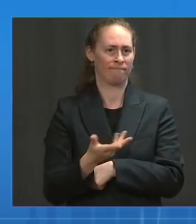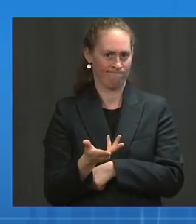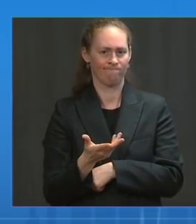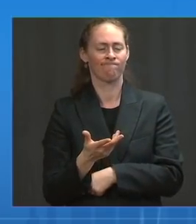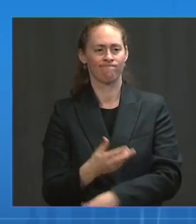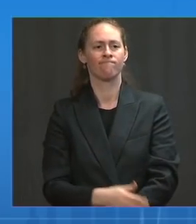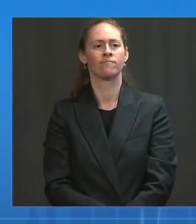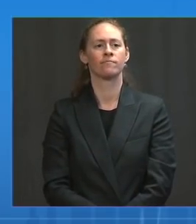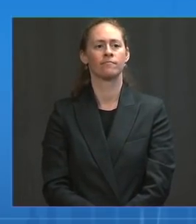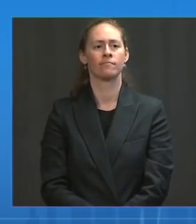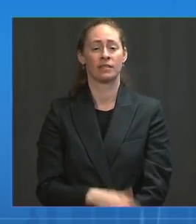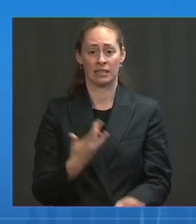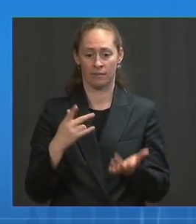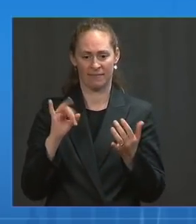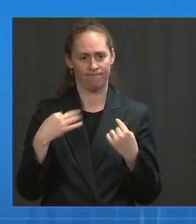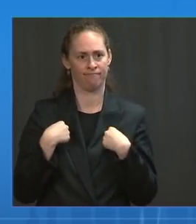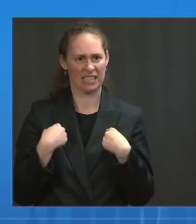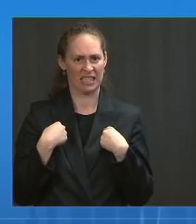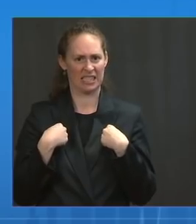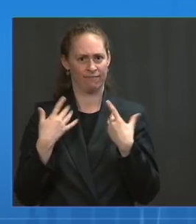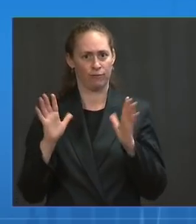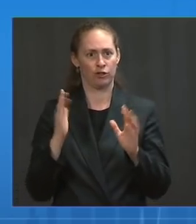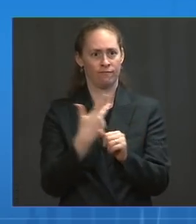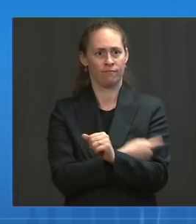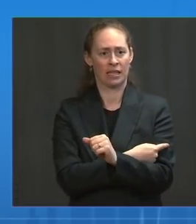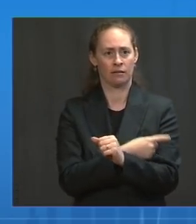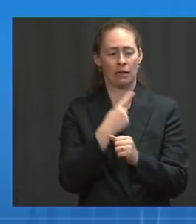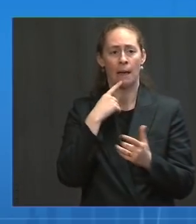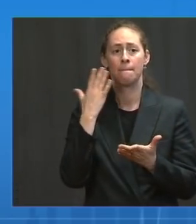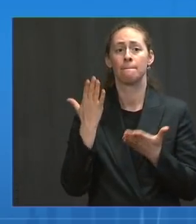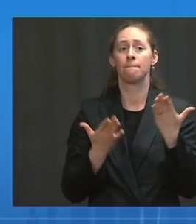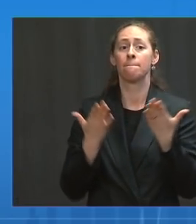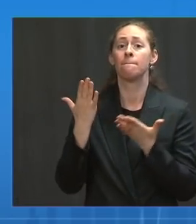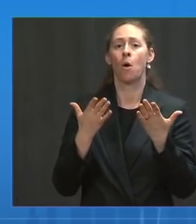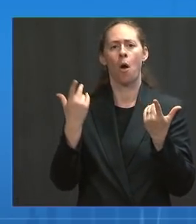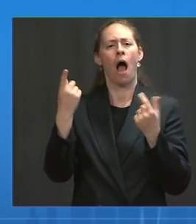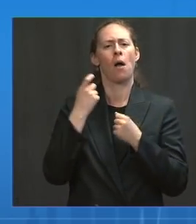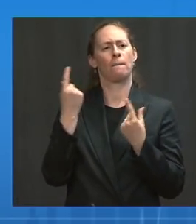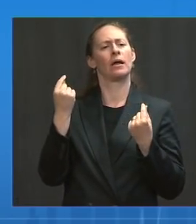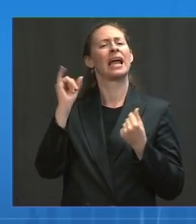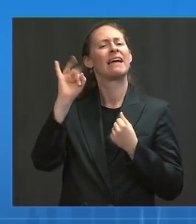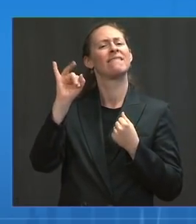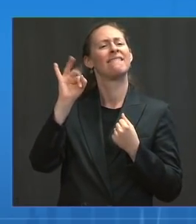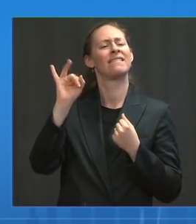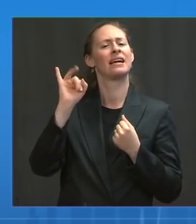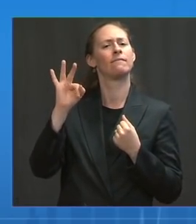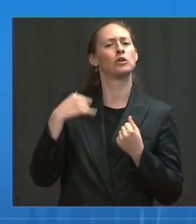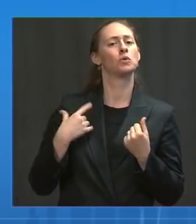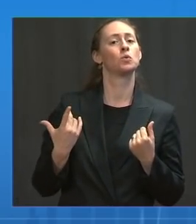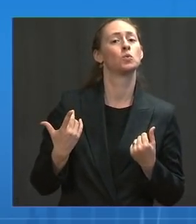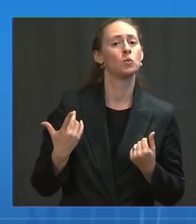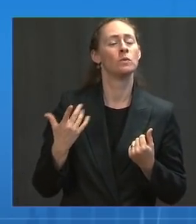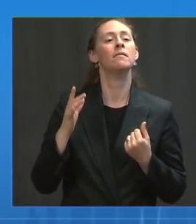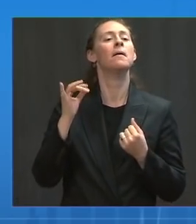and I underscored might, and that is the discretion that people have even if you are vaccinated.